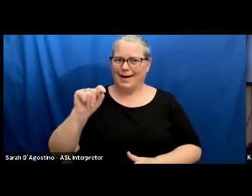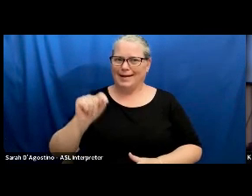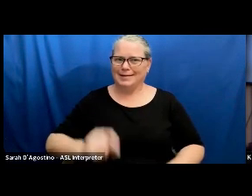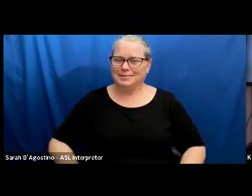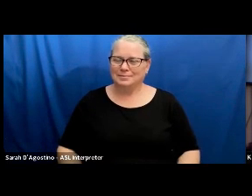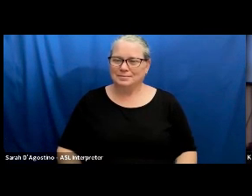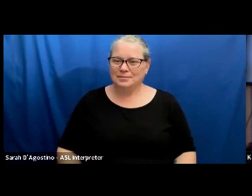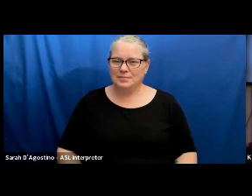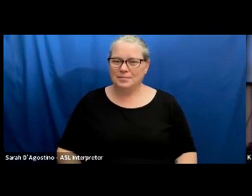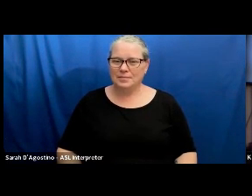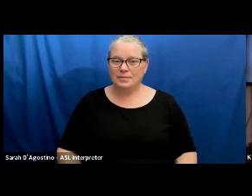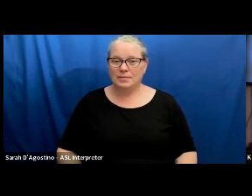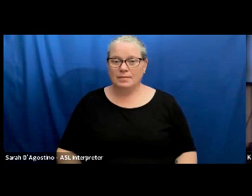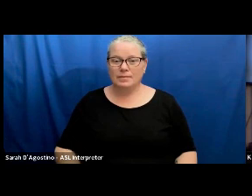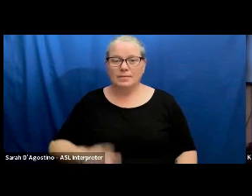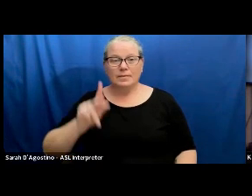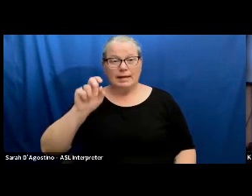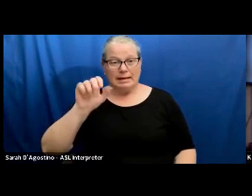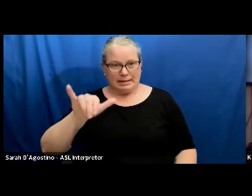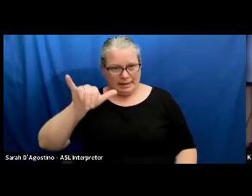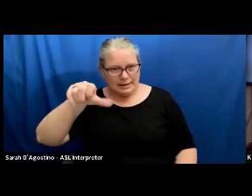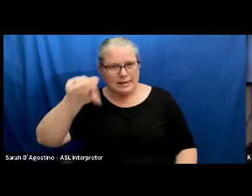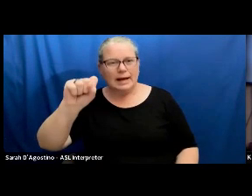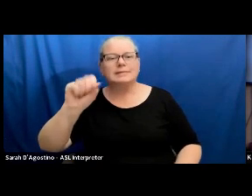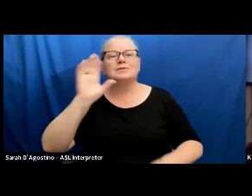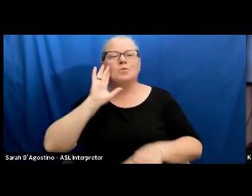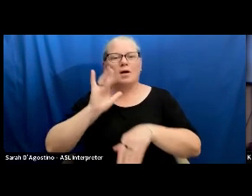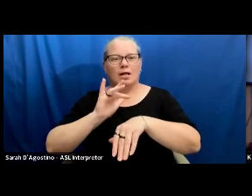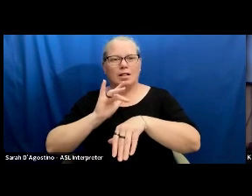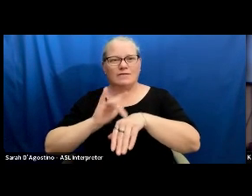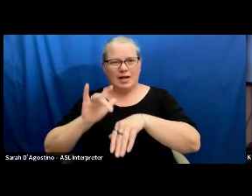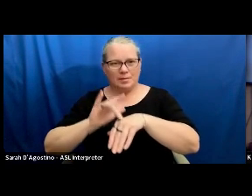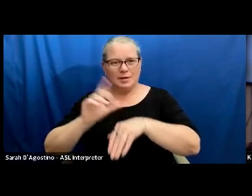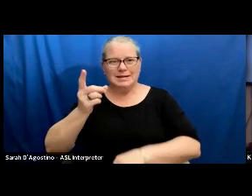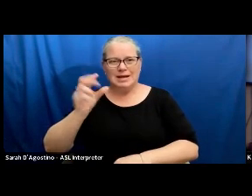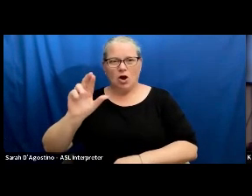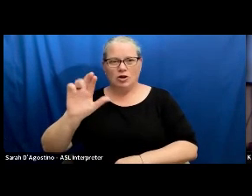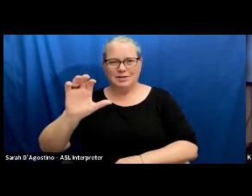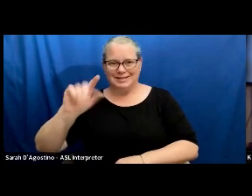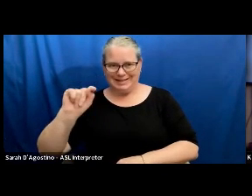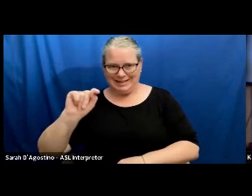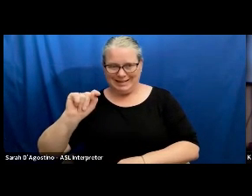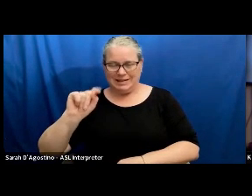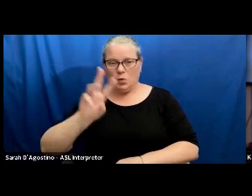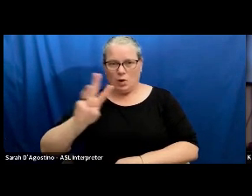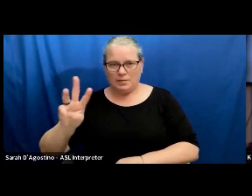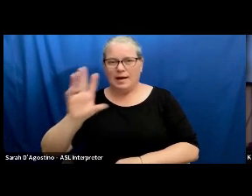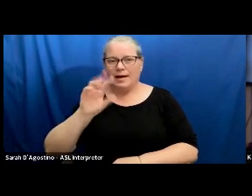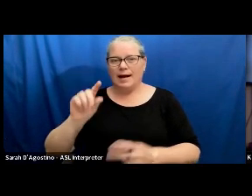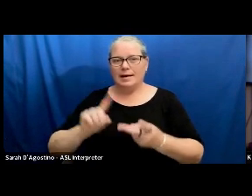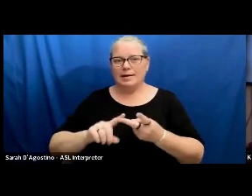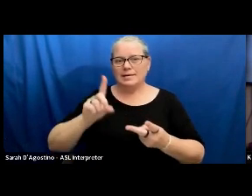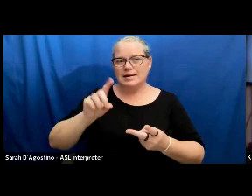it's going to be shared on our website on drct's website and on drct's youtube channel